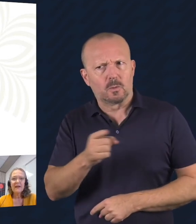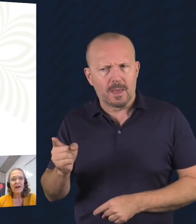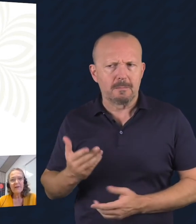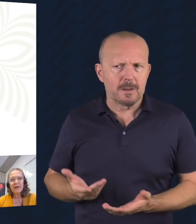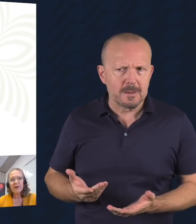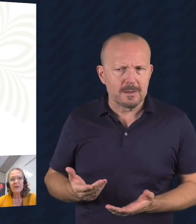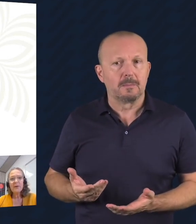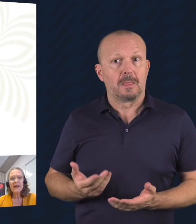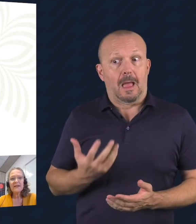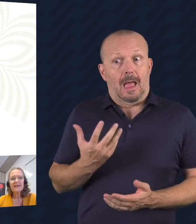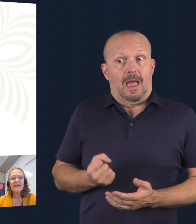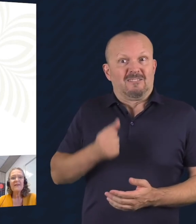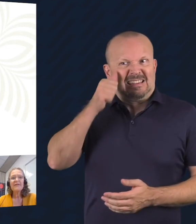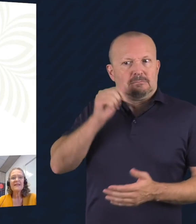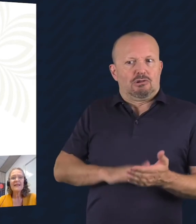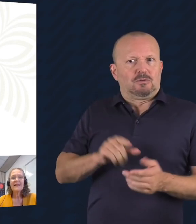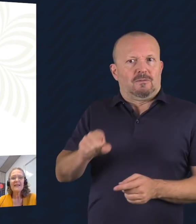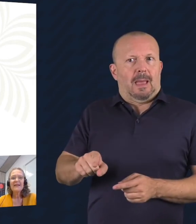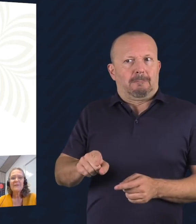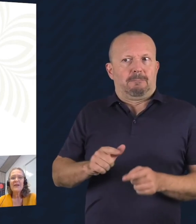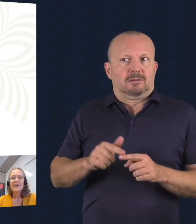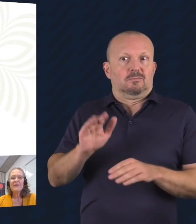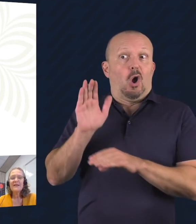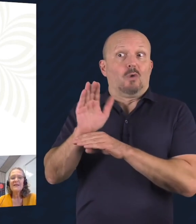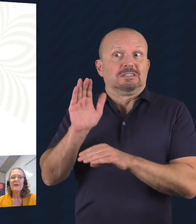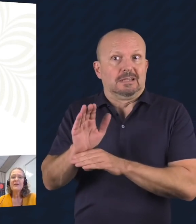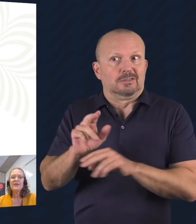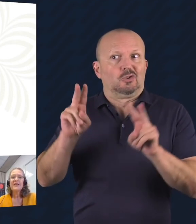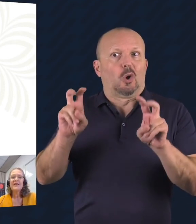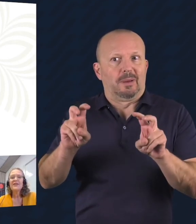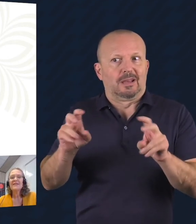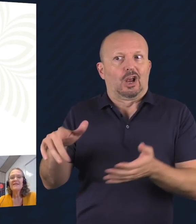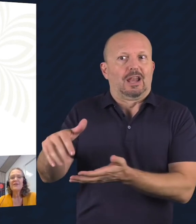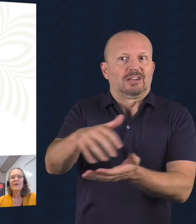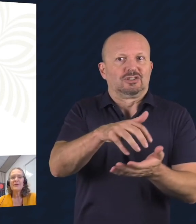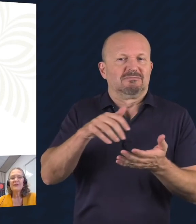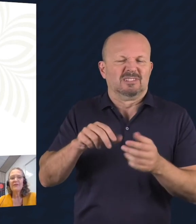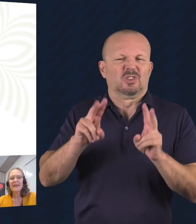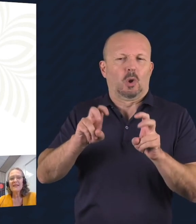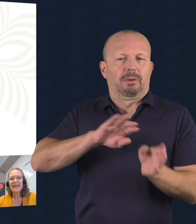I've had quite a bit of practise at that recently. But the overseas published collections are a topic for another day.